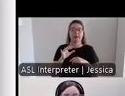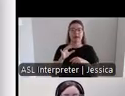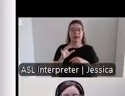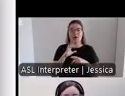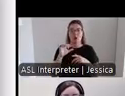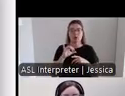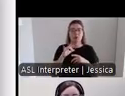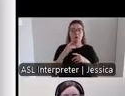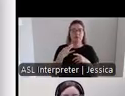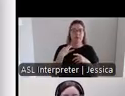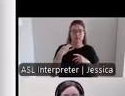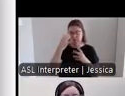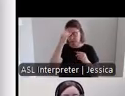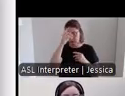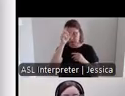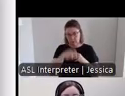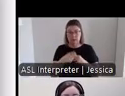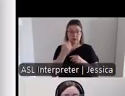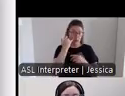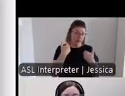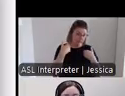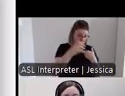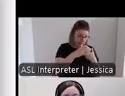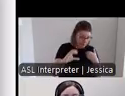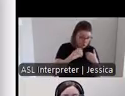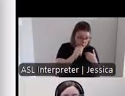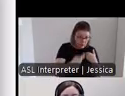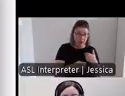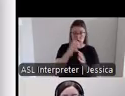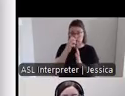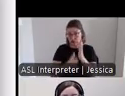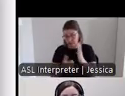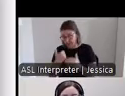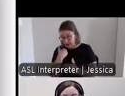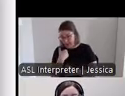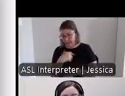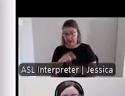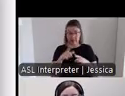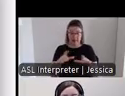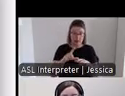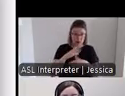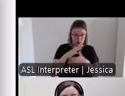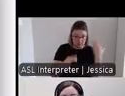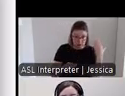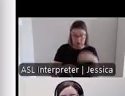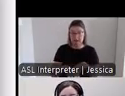which are: the presence of captions, transcripts, language settings, display settings,